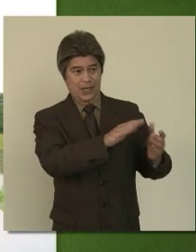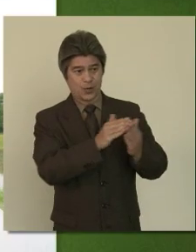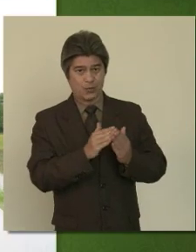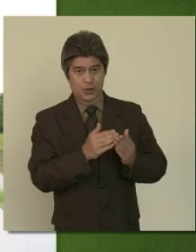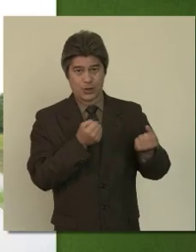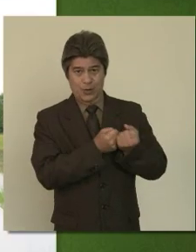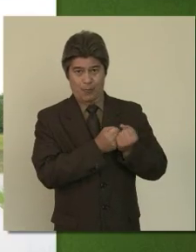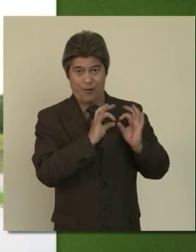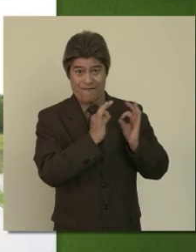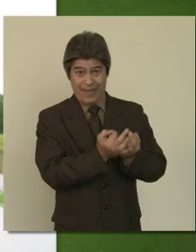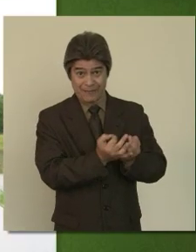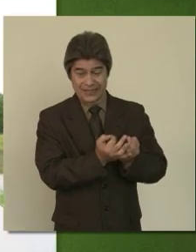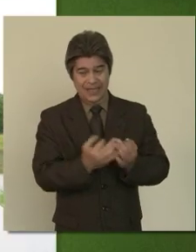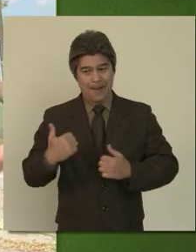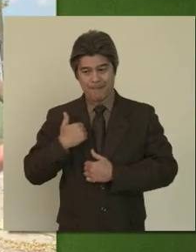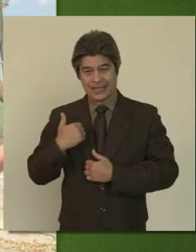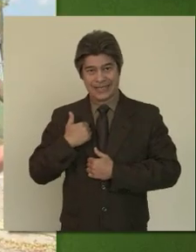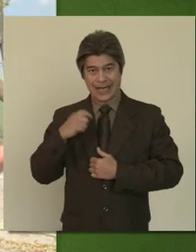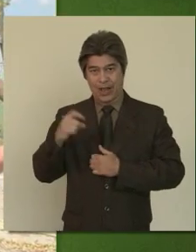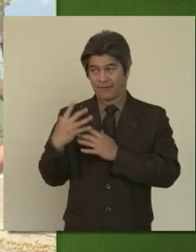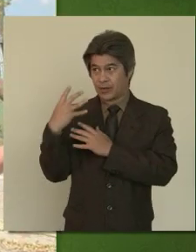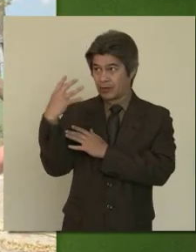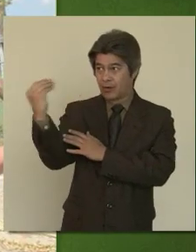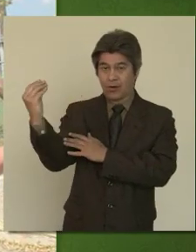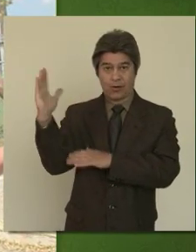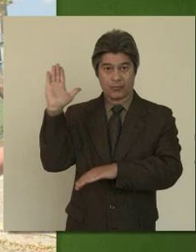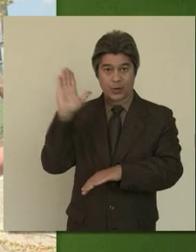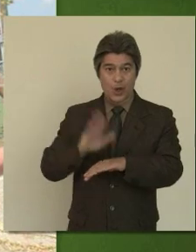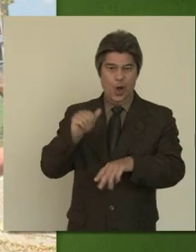their families, the military’s often pulled away, being called to duty if